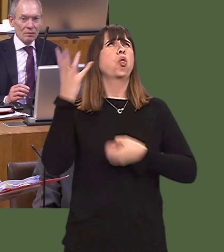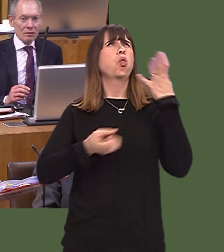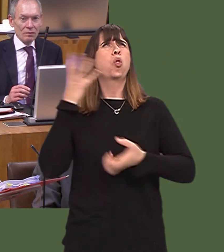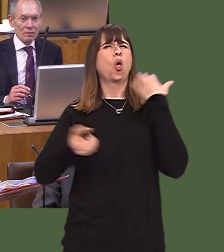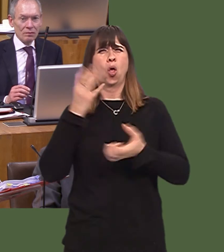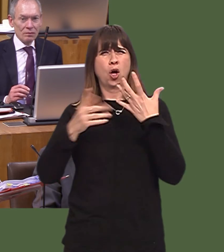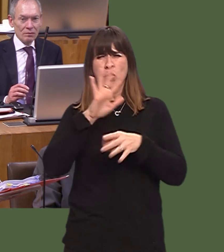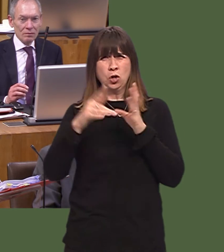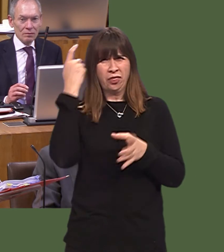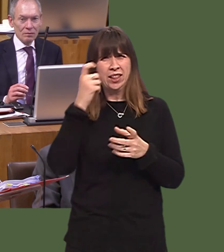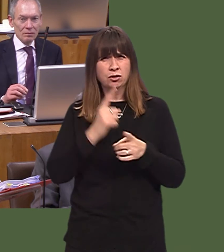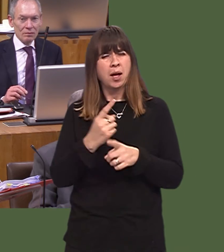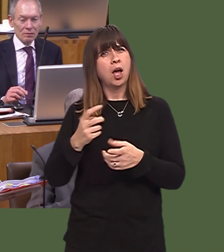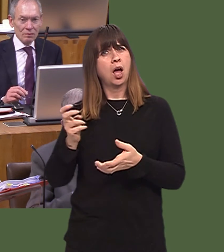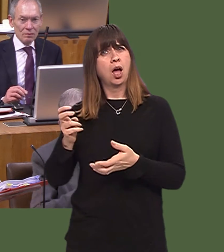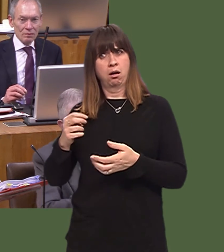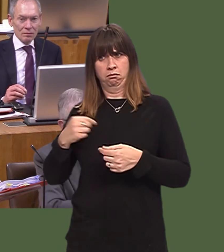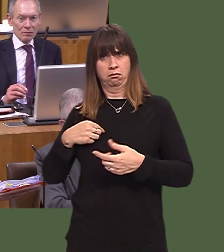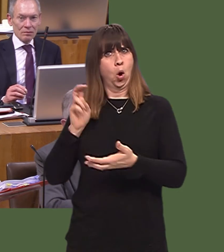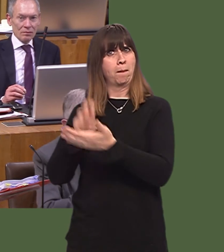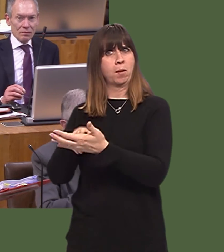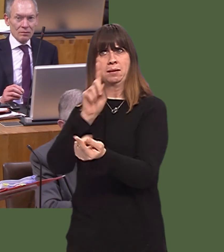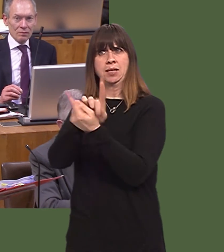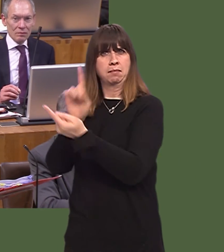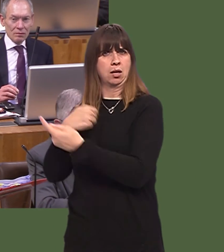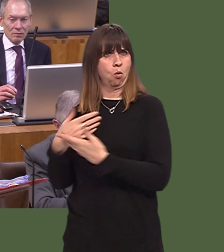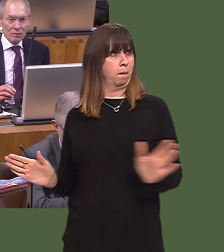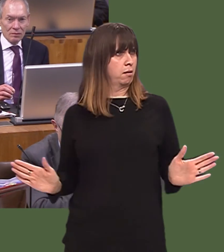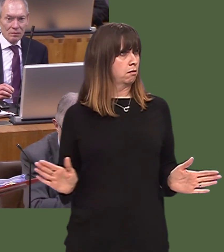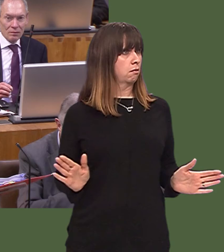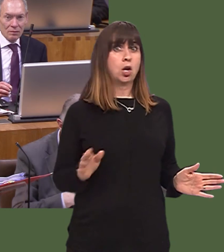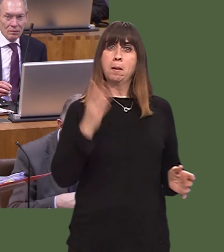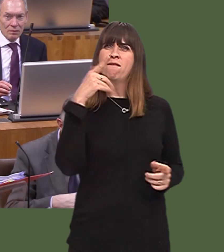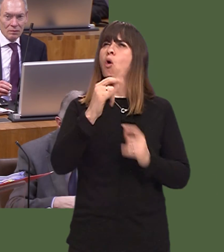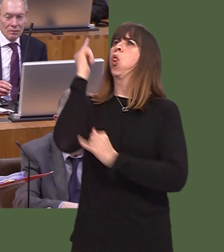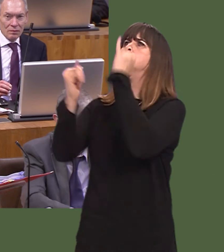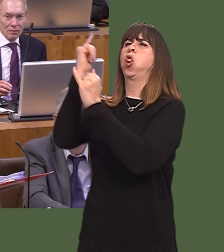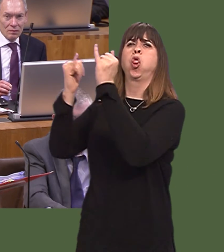tell. In terms of appointments, they are done openly. He has criticised, for example, the appointment of the ombudsman; the ombudsman was appointed